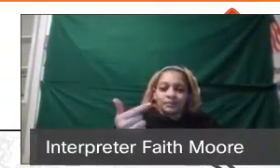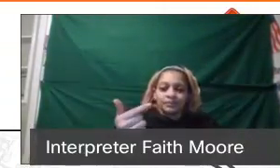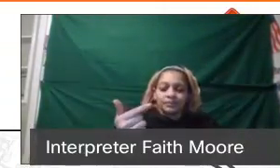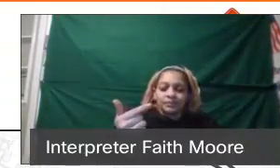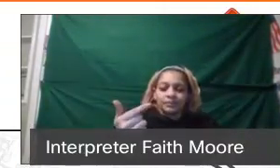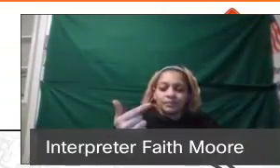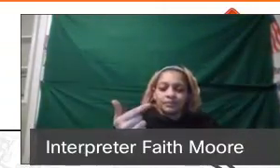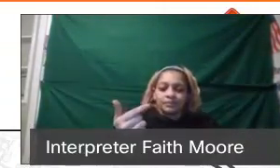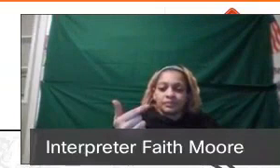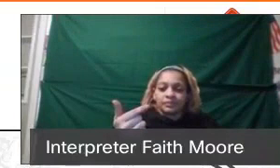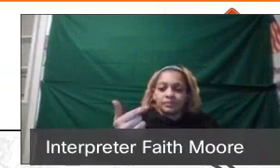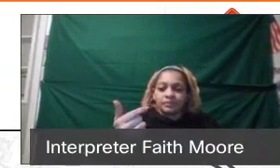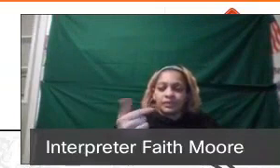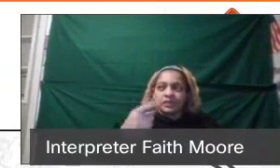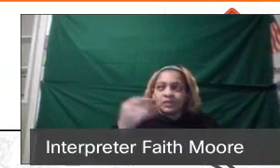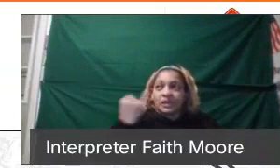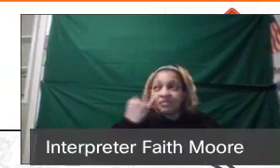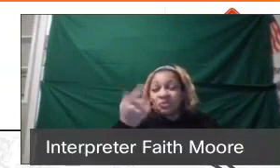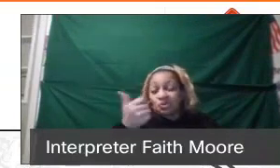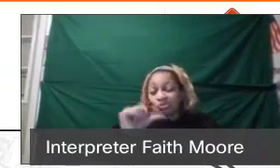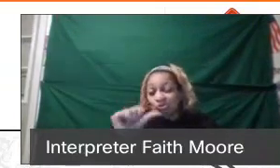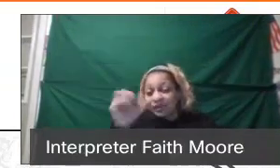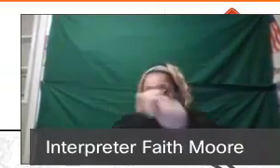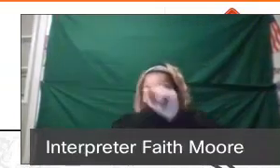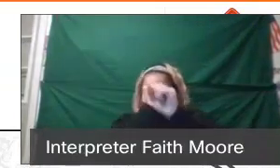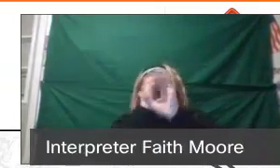So, you can sort of visualize the.